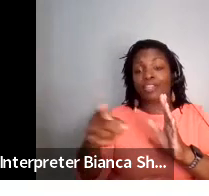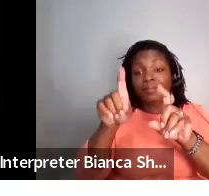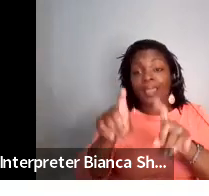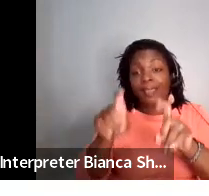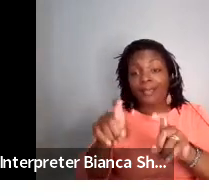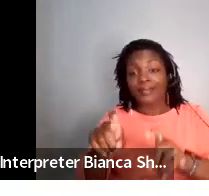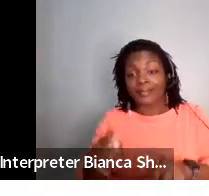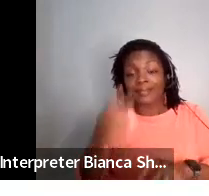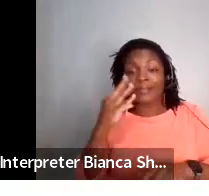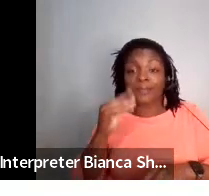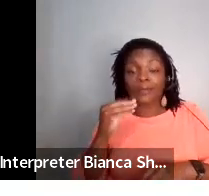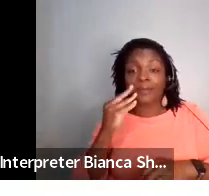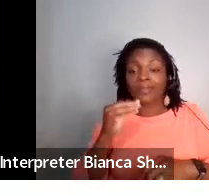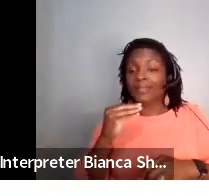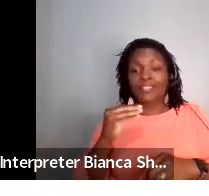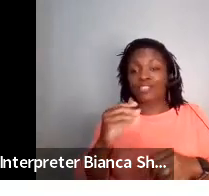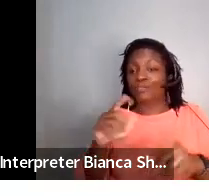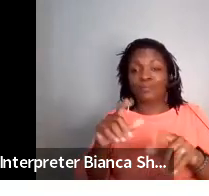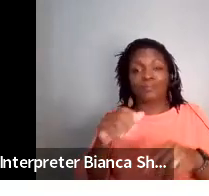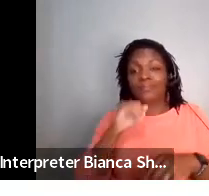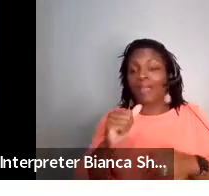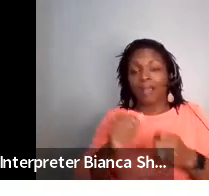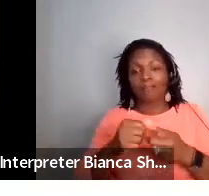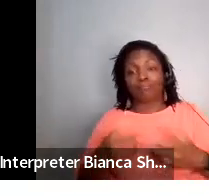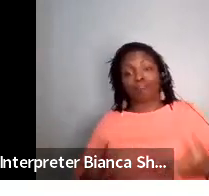Being like lots of times we and those who love maybe bruised or cracked.